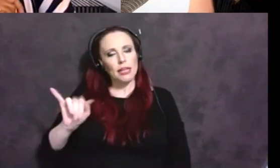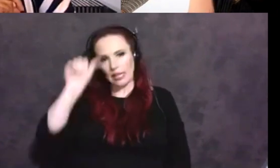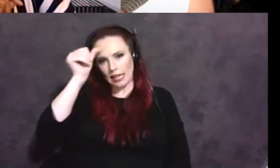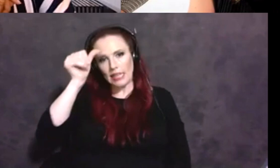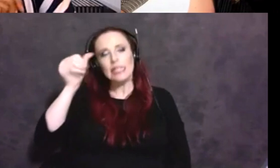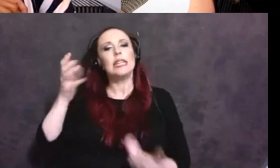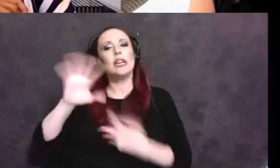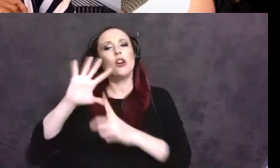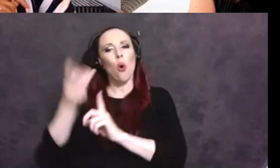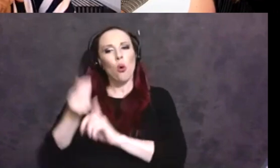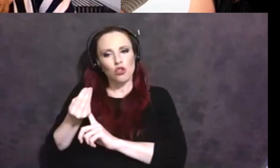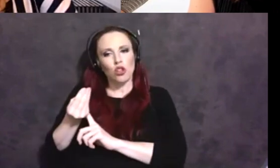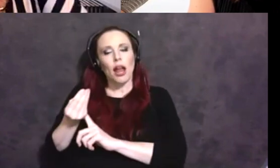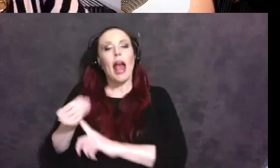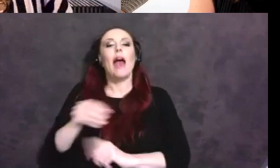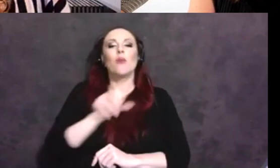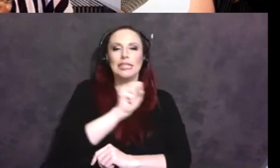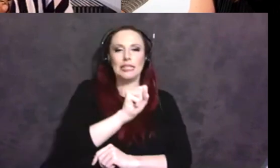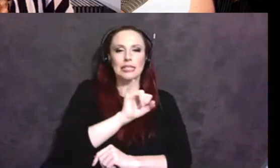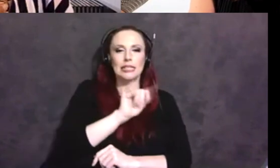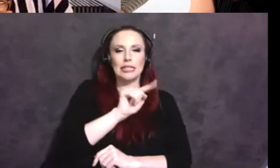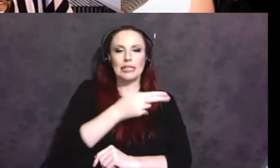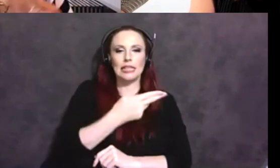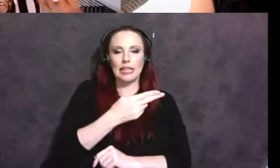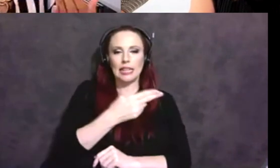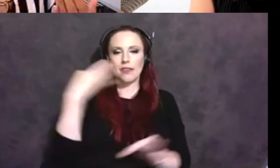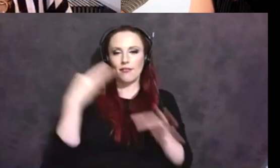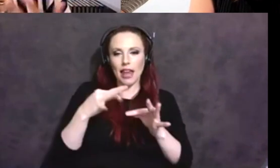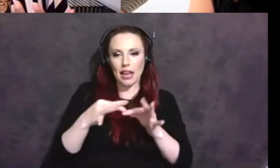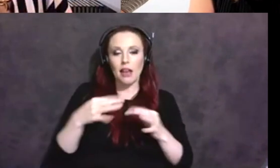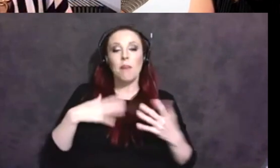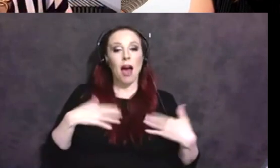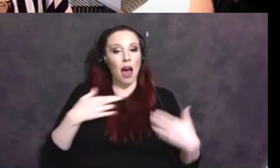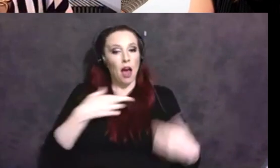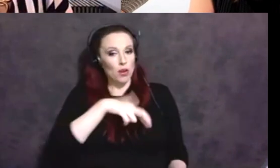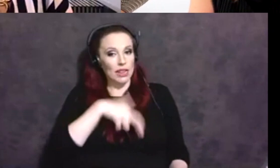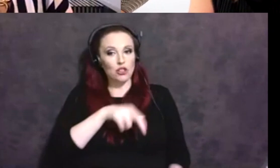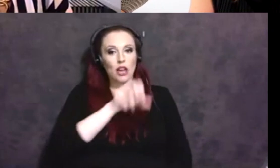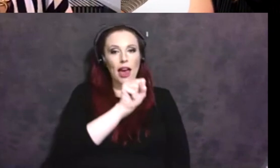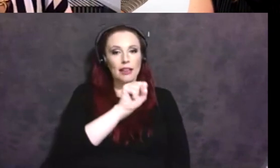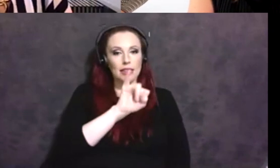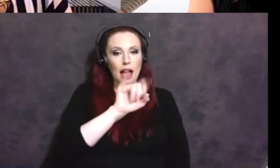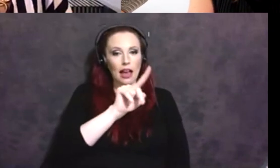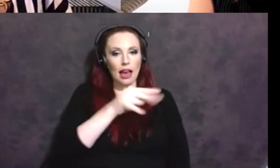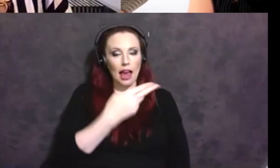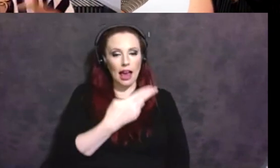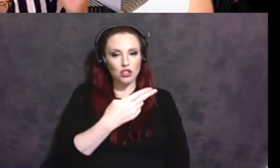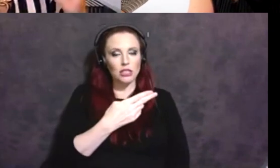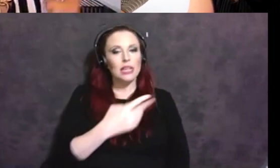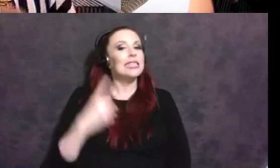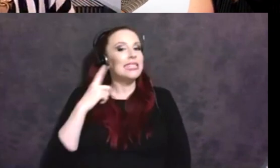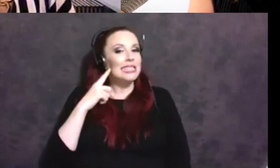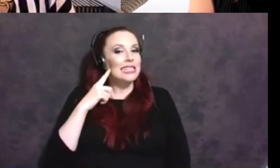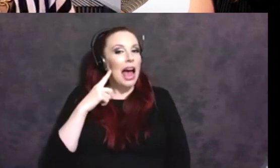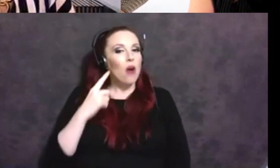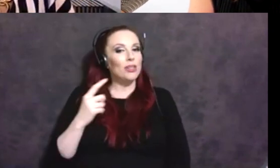very shortly. I was born here with my siblings. We have Punjabi and Sikh by faith and with